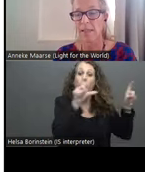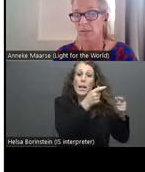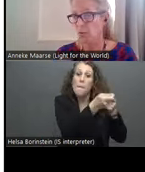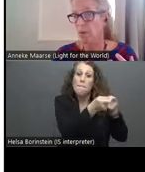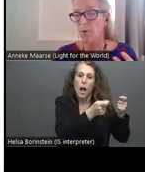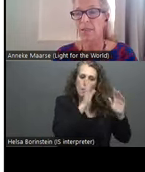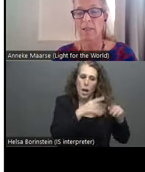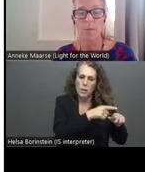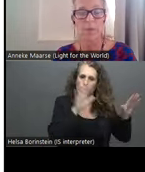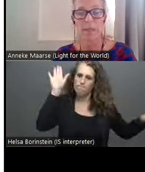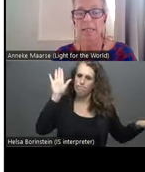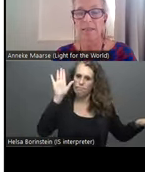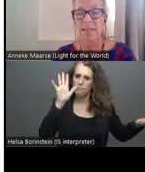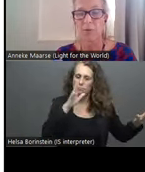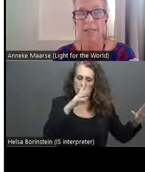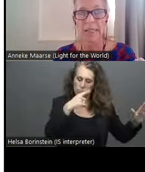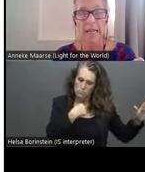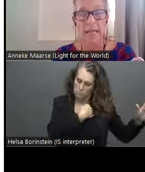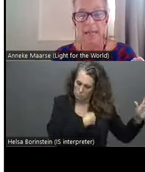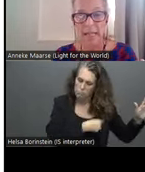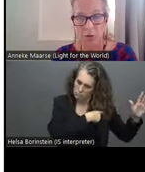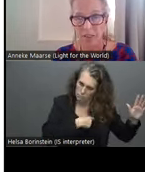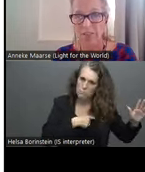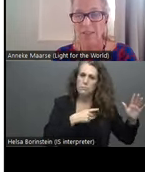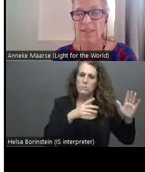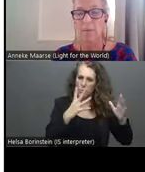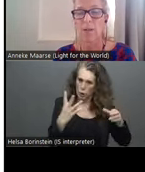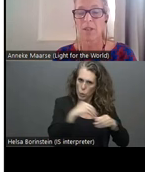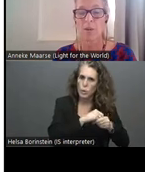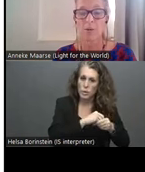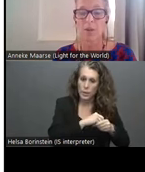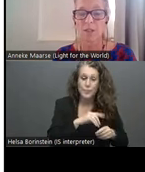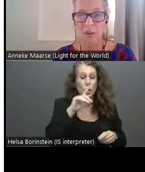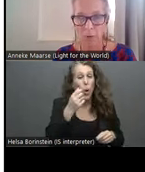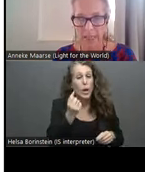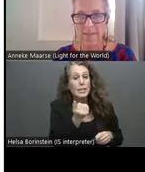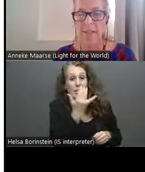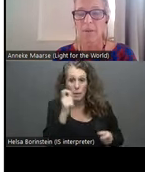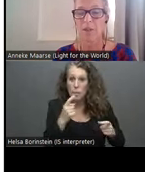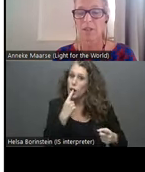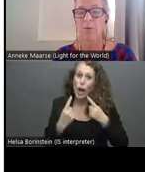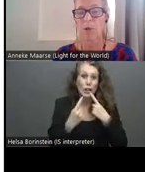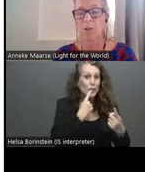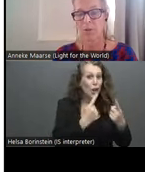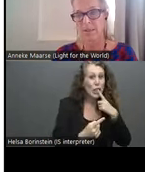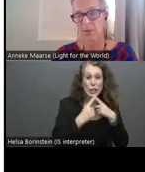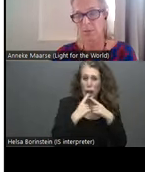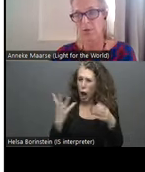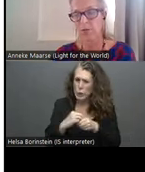there are some people in the company that are very enthusiastic about inclusion, which is great. 15:37:47 But if we want to take this process